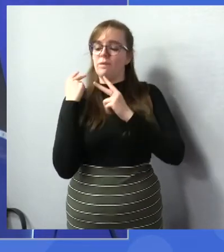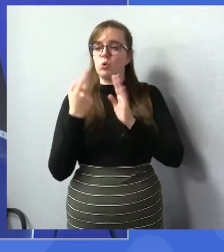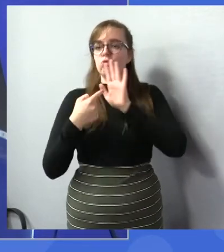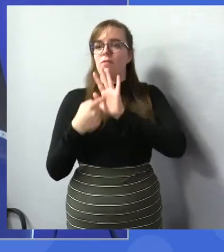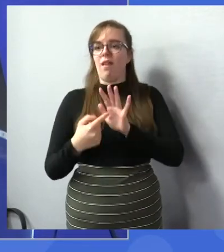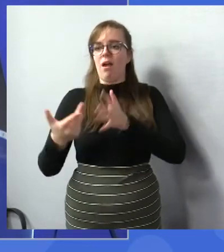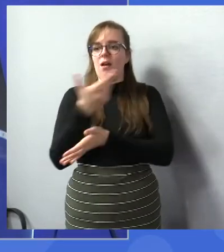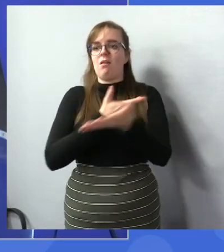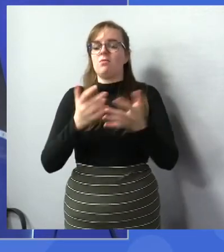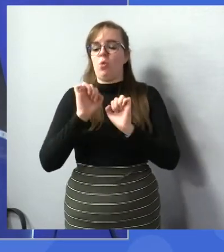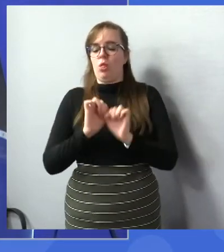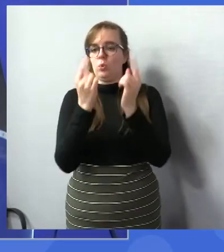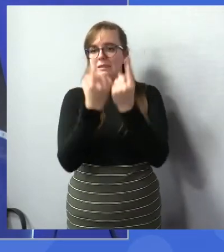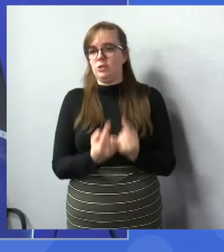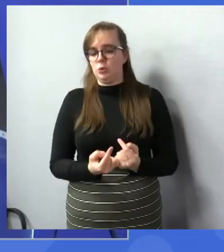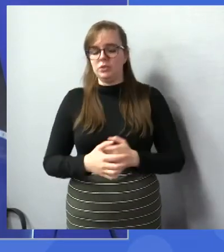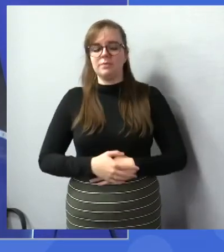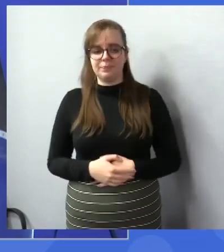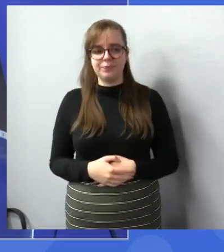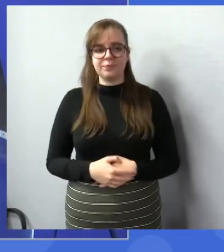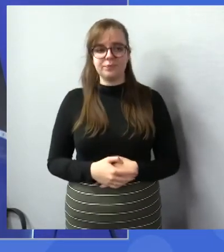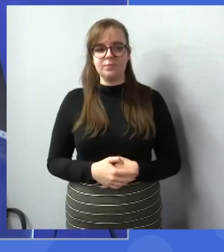issues okay and I don't think I have anything else